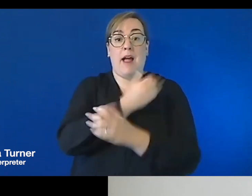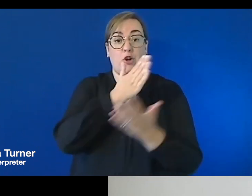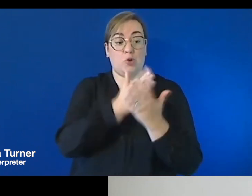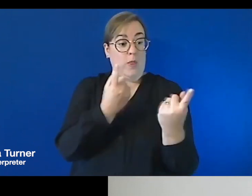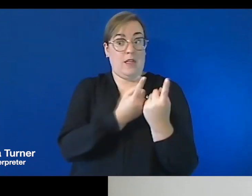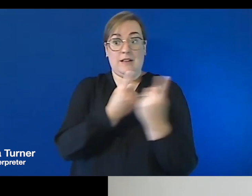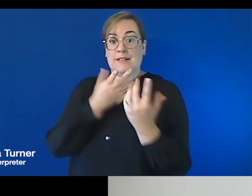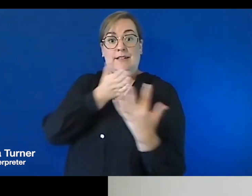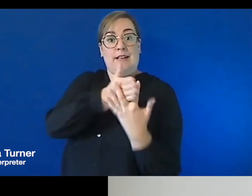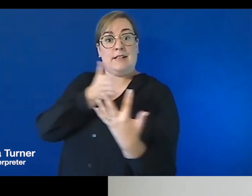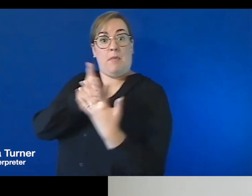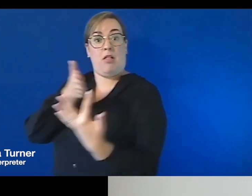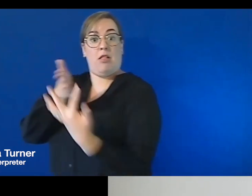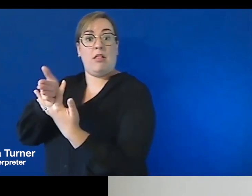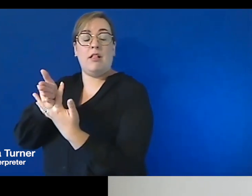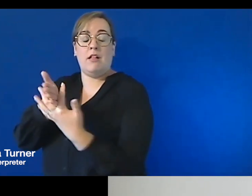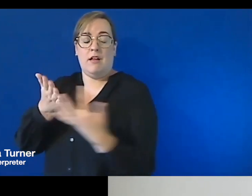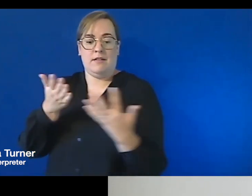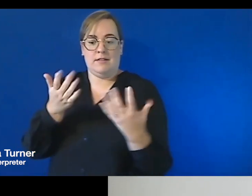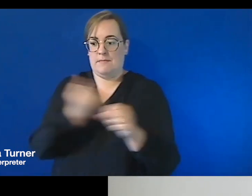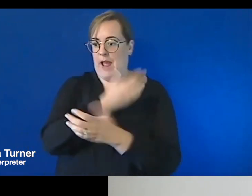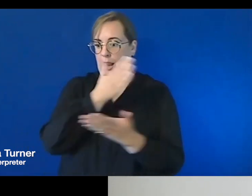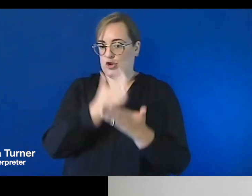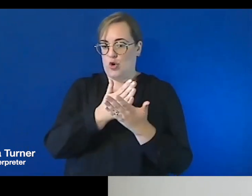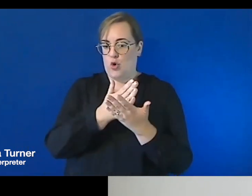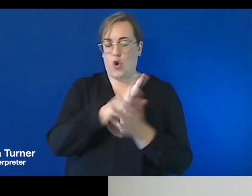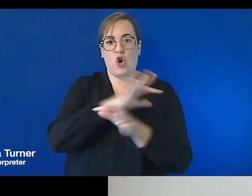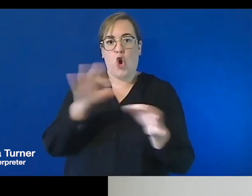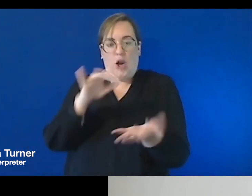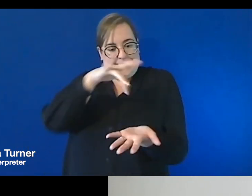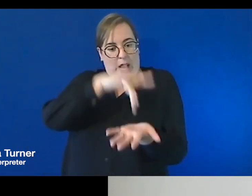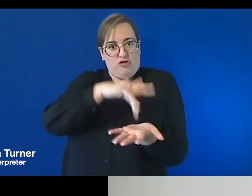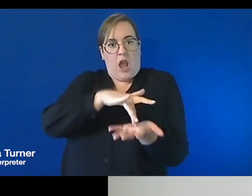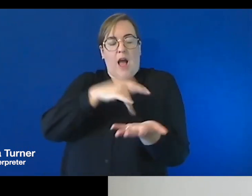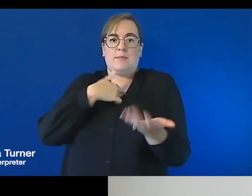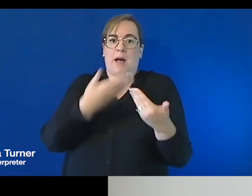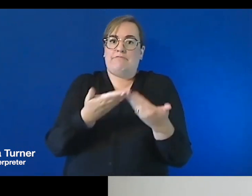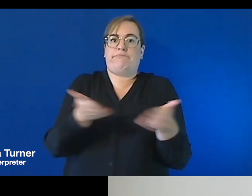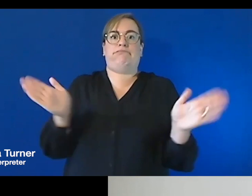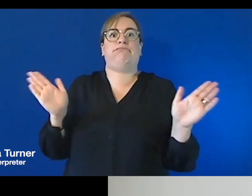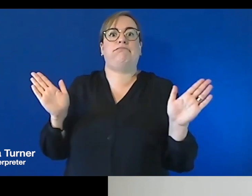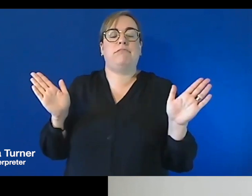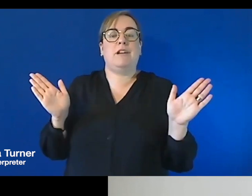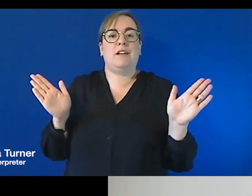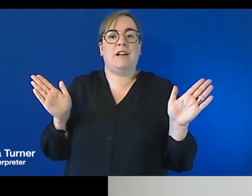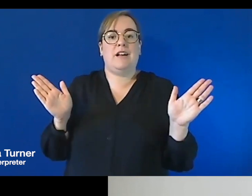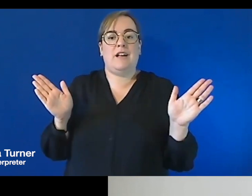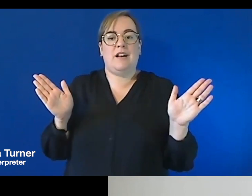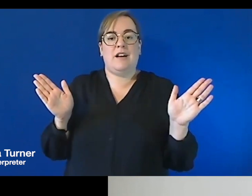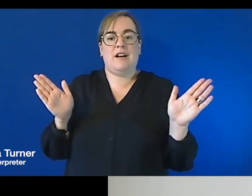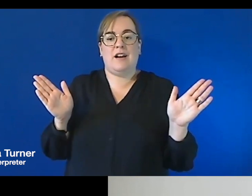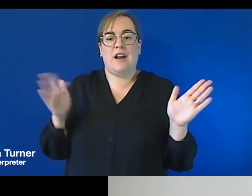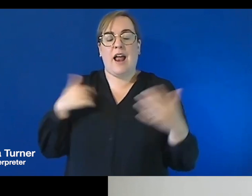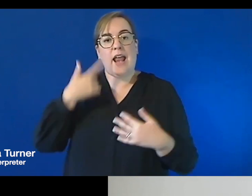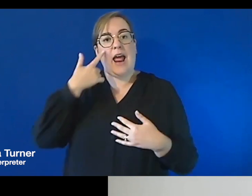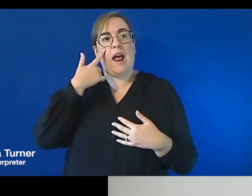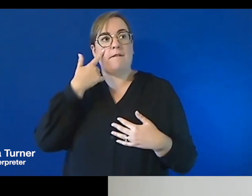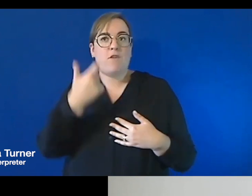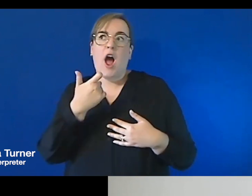completely decentralized, how to align particular mental patterns or spectrums in technology,